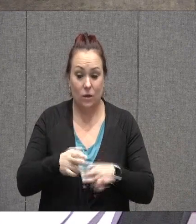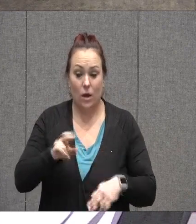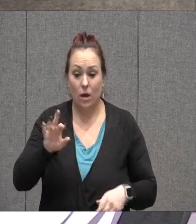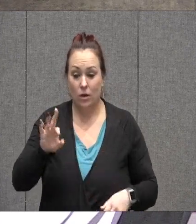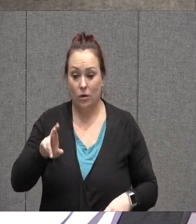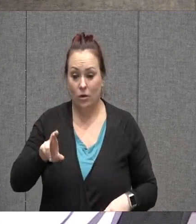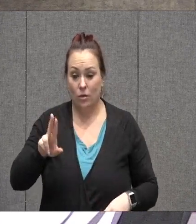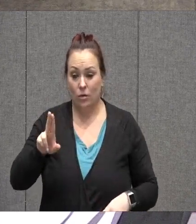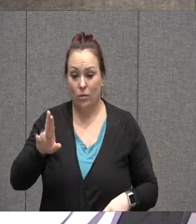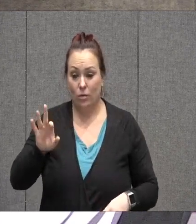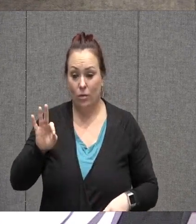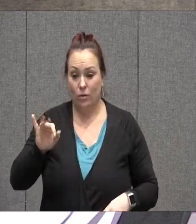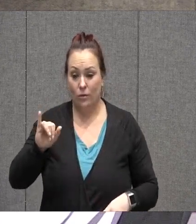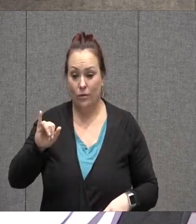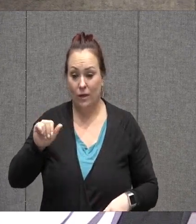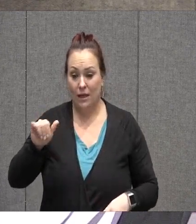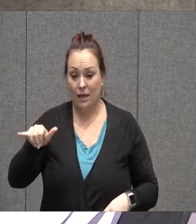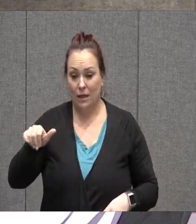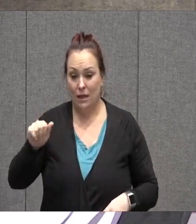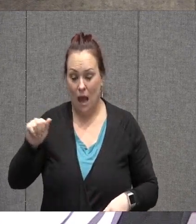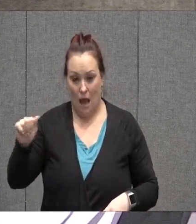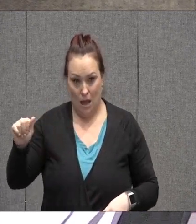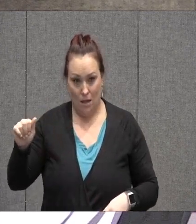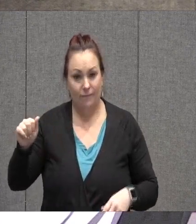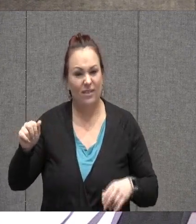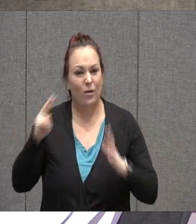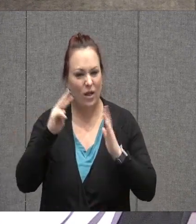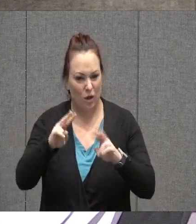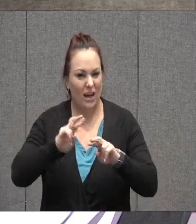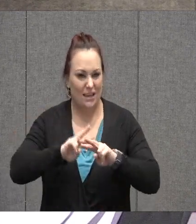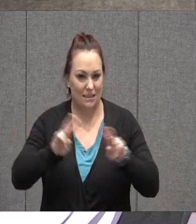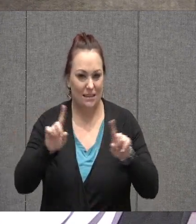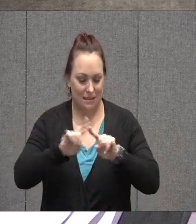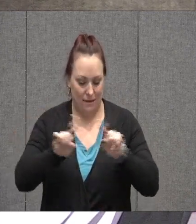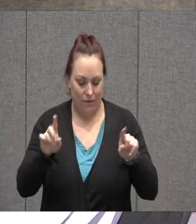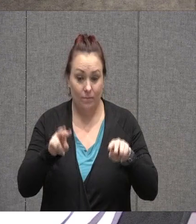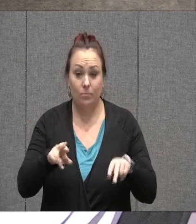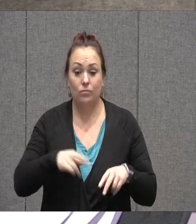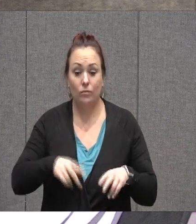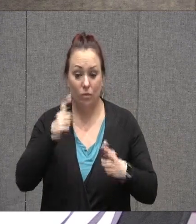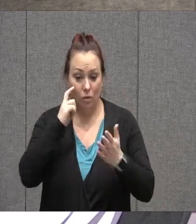Wow, let's look at this one a little differently. When you look at the rufiyaa what do you see?